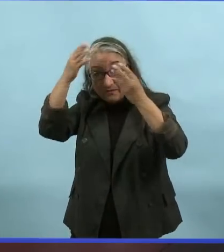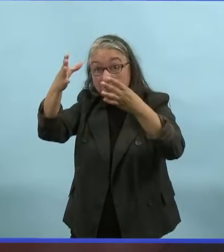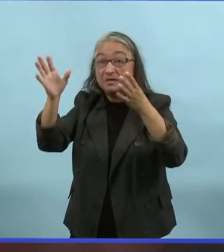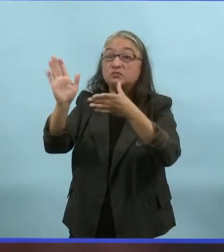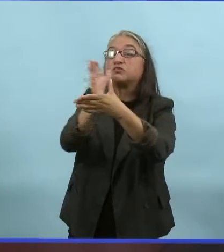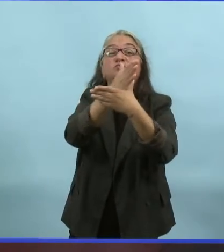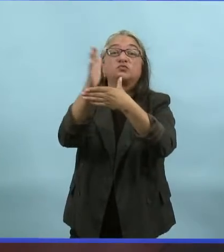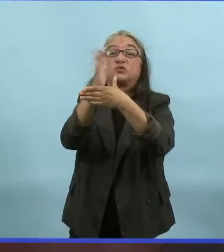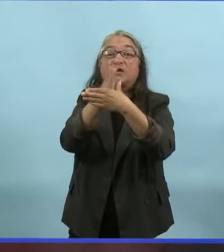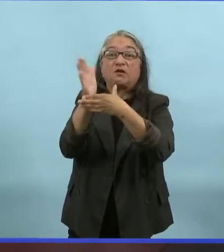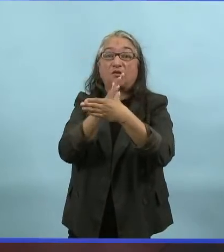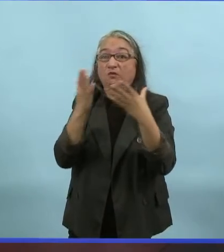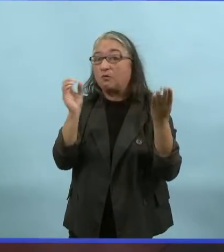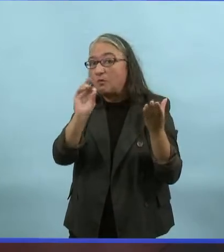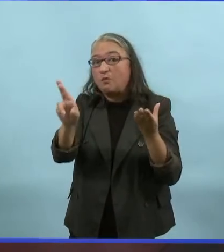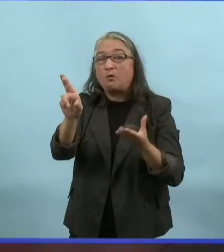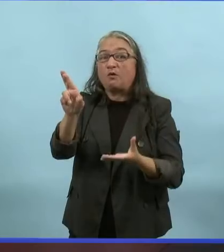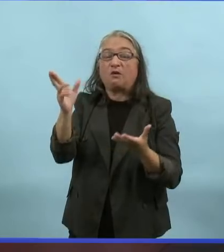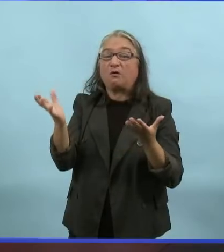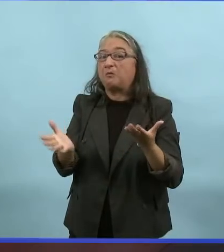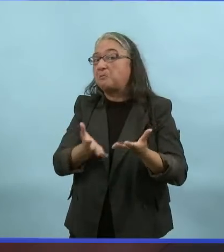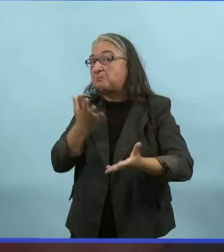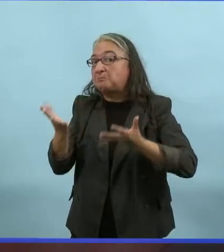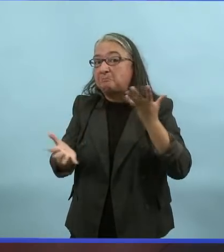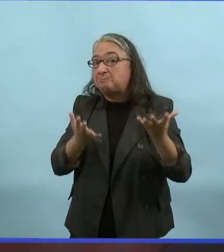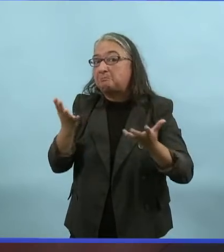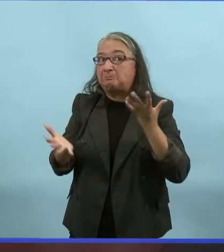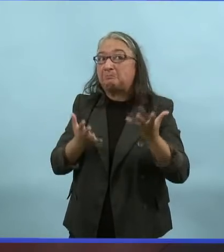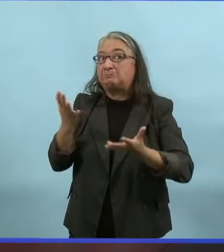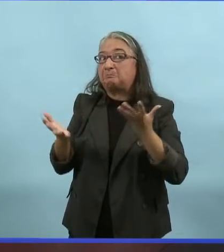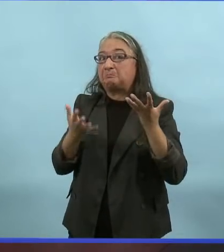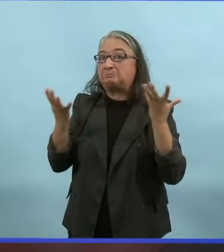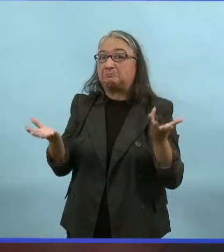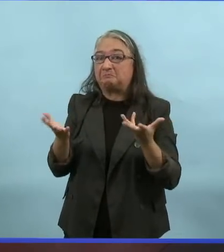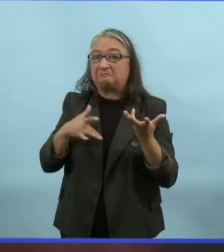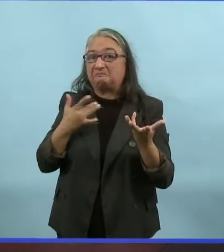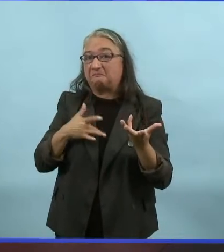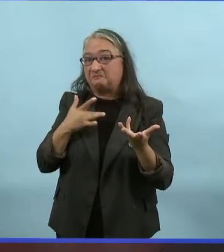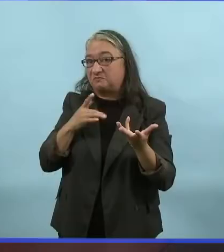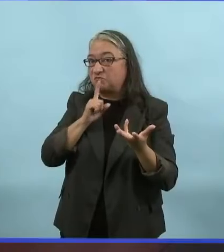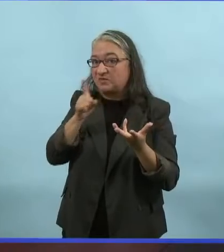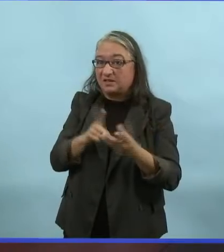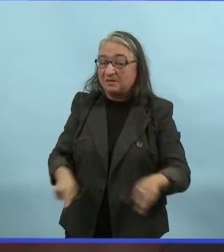is it not you know that important given that it's more important to look at the severe